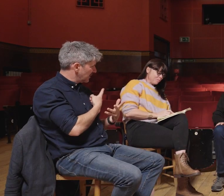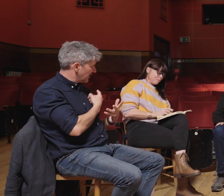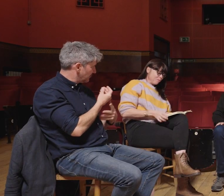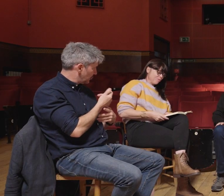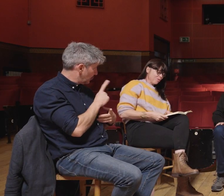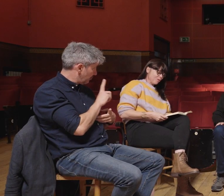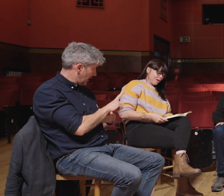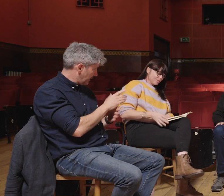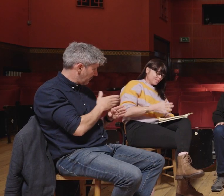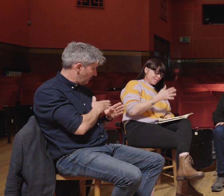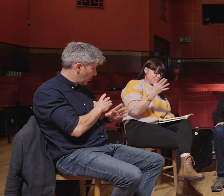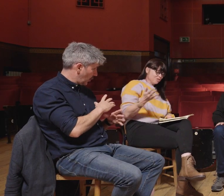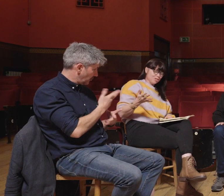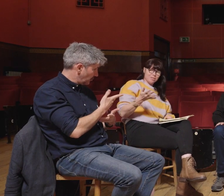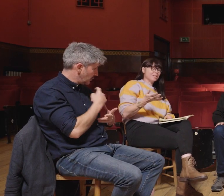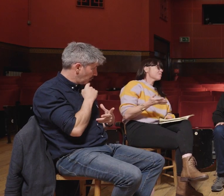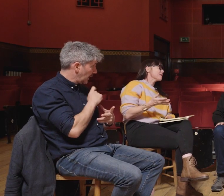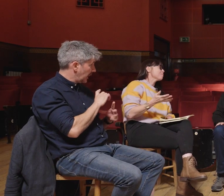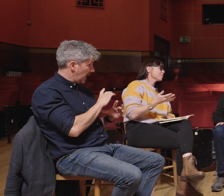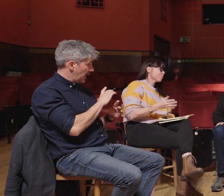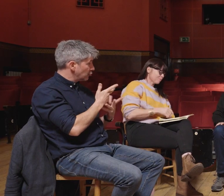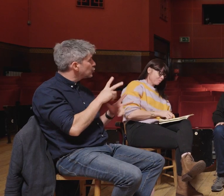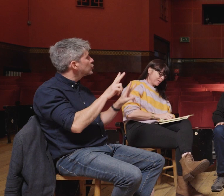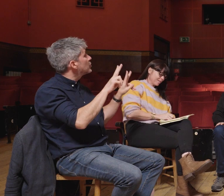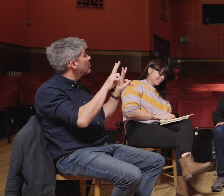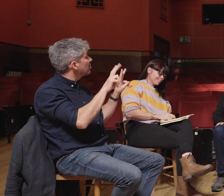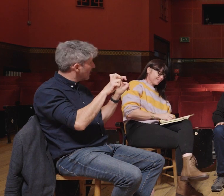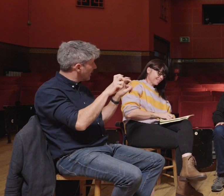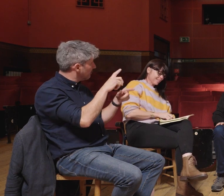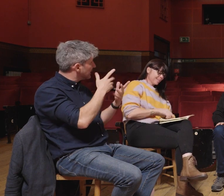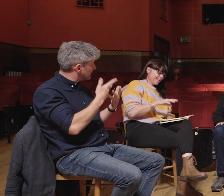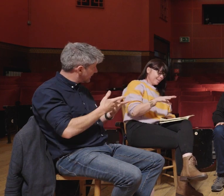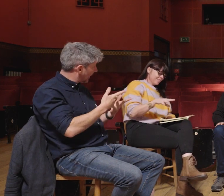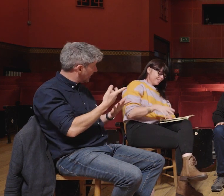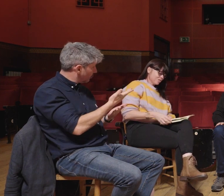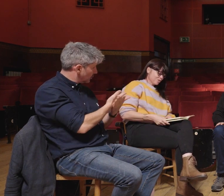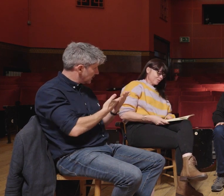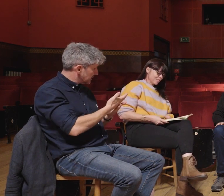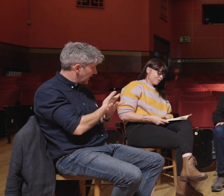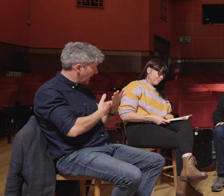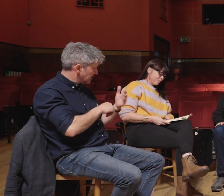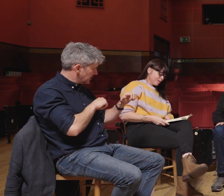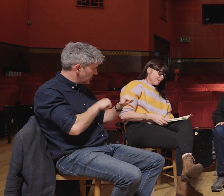But before I'll just introduce the theme that we will be discussing in this short session.